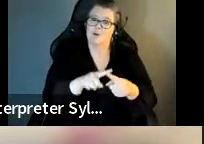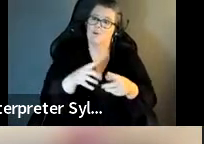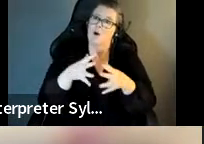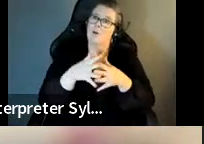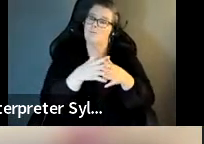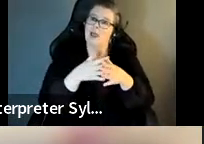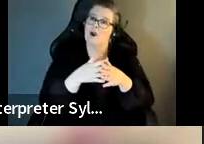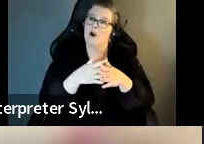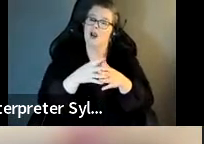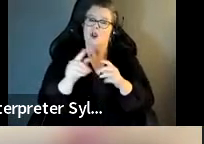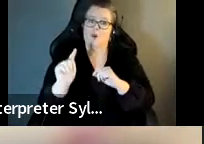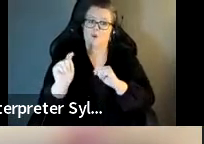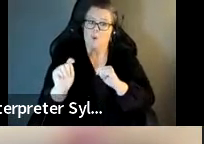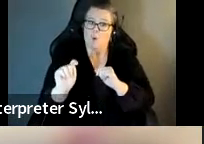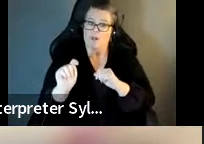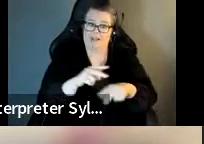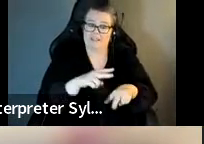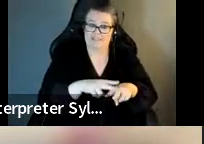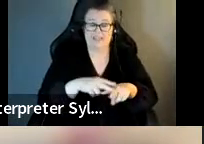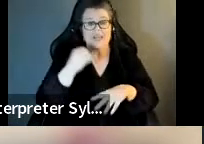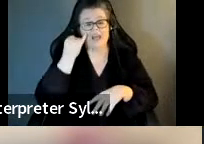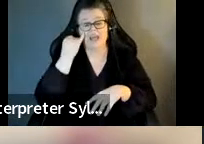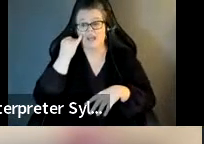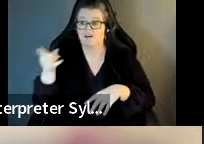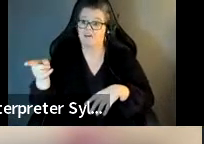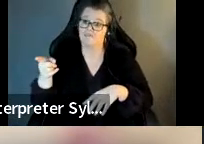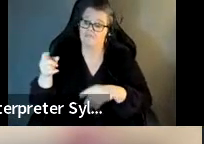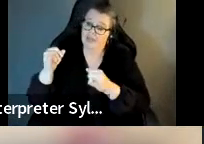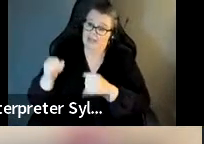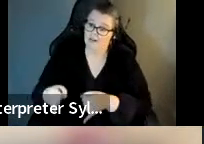If an individual in a wheelchair approached an ADA-compliant toilet seat and transferred